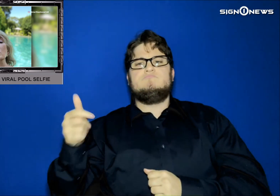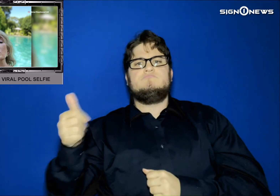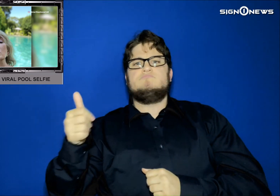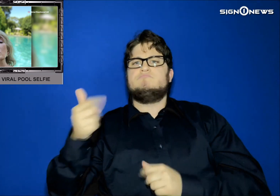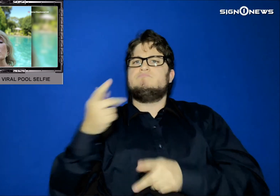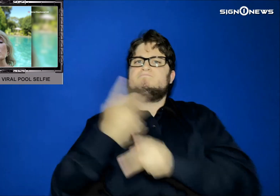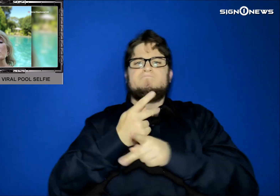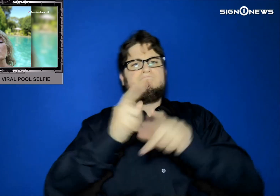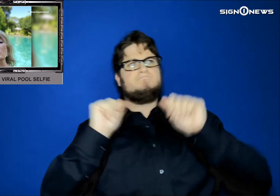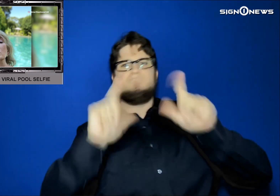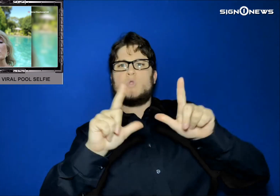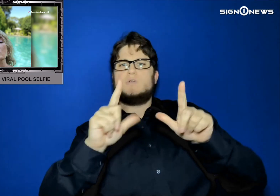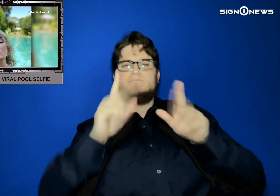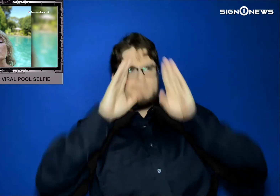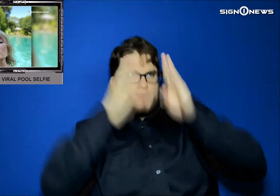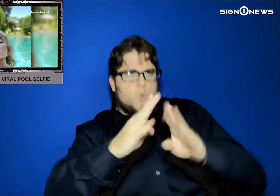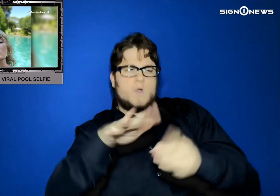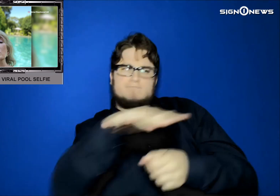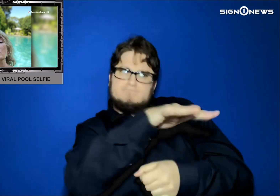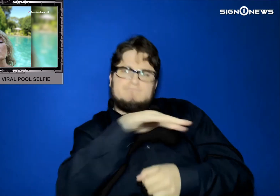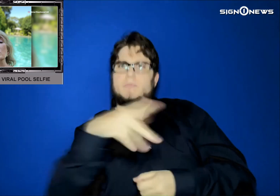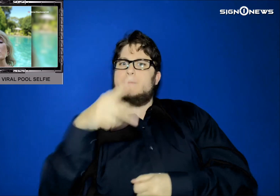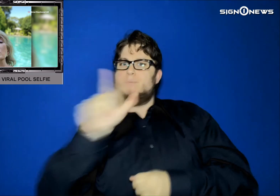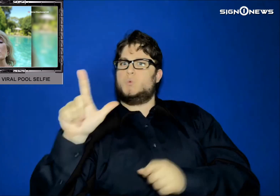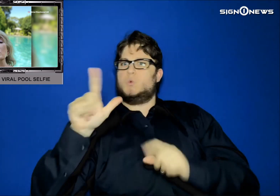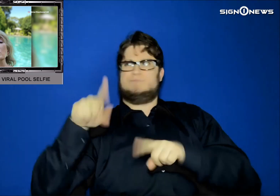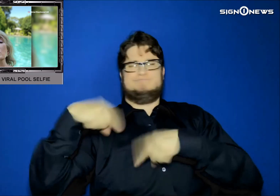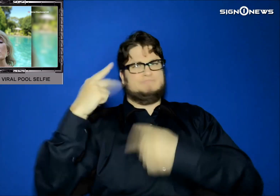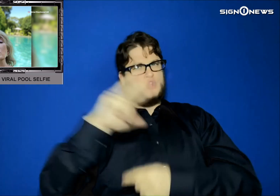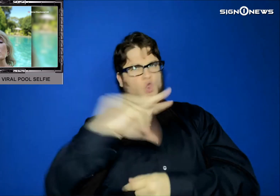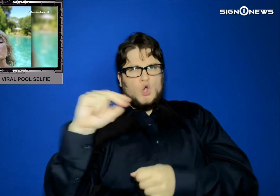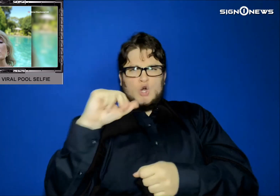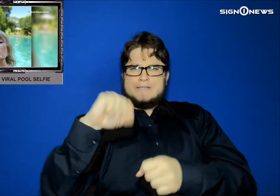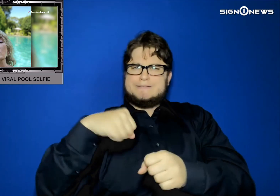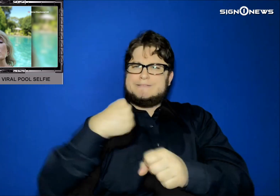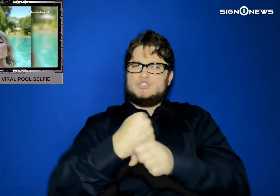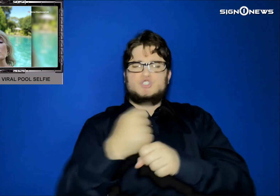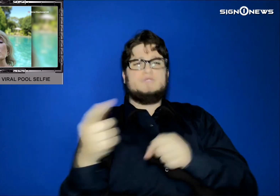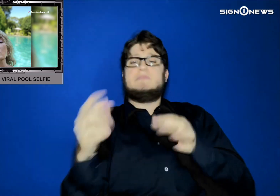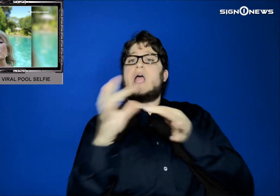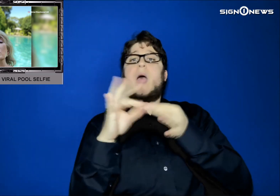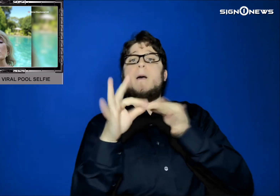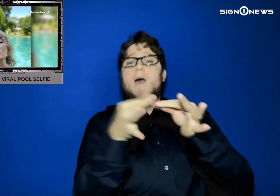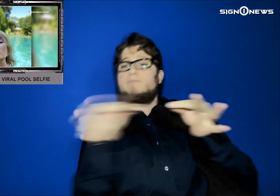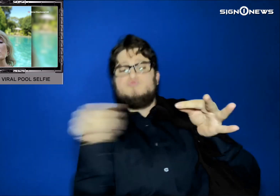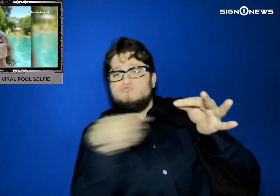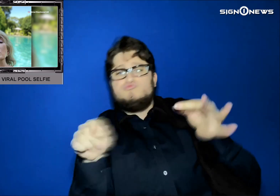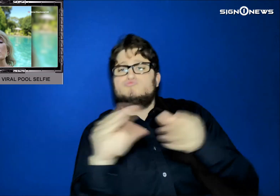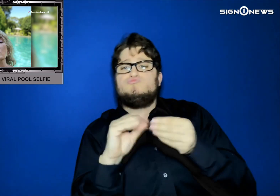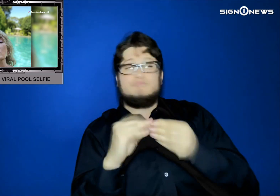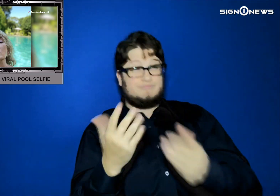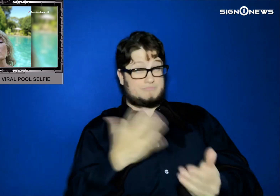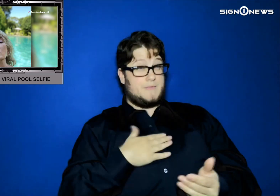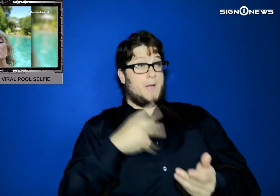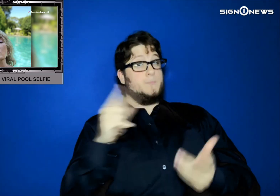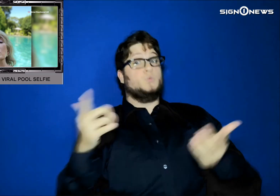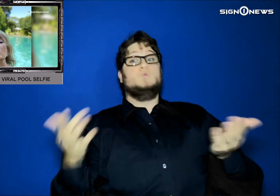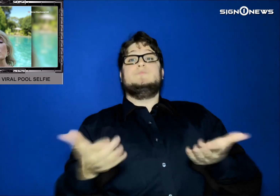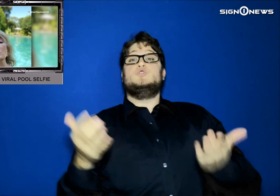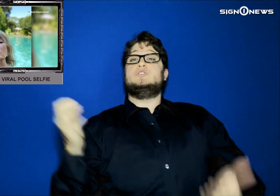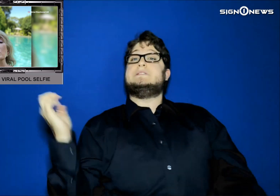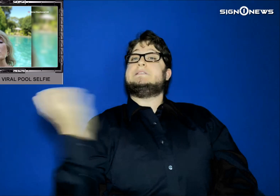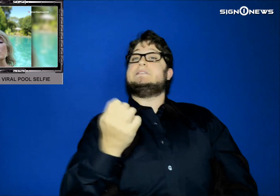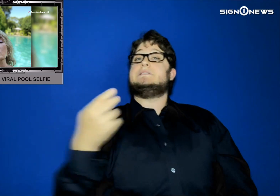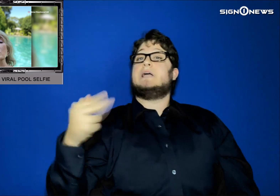She kept the post focused on her 30-year-old pool in the caption saying "My pool in East